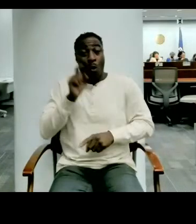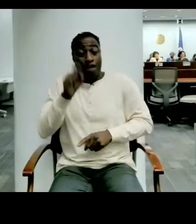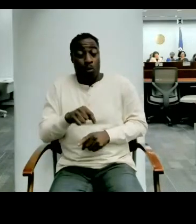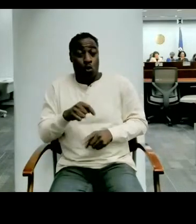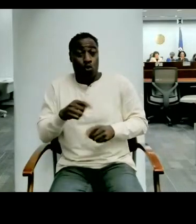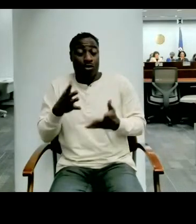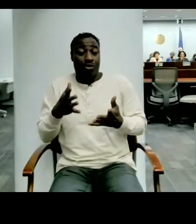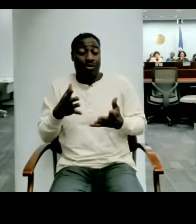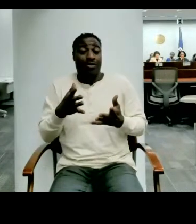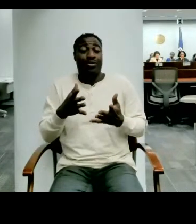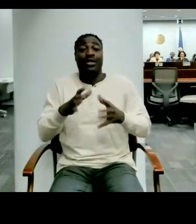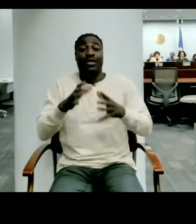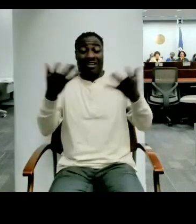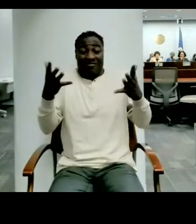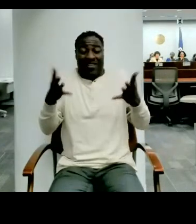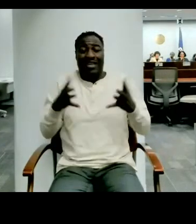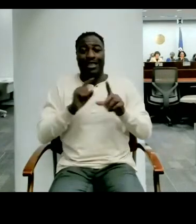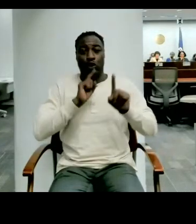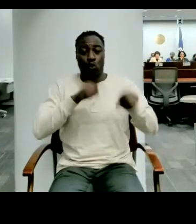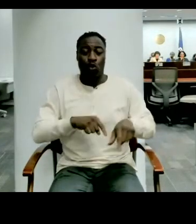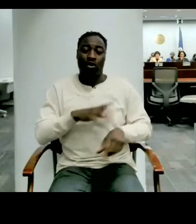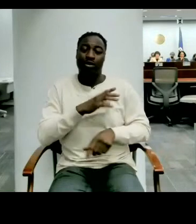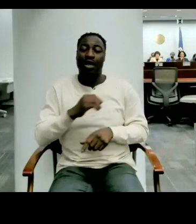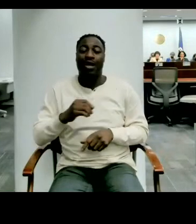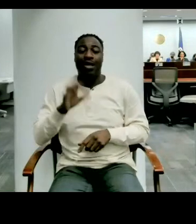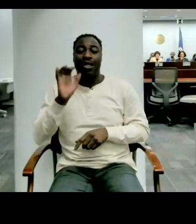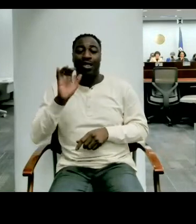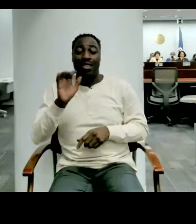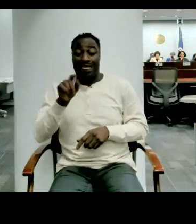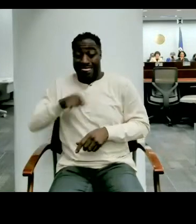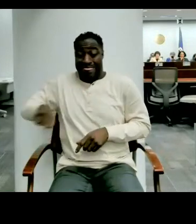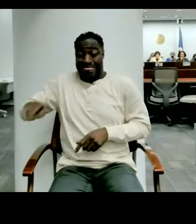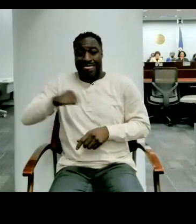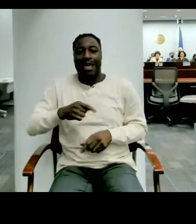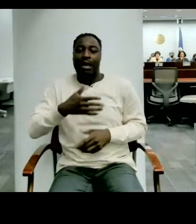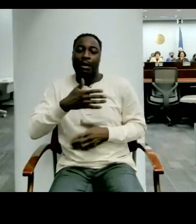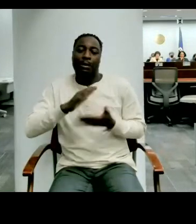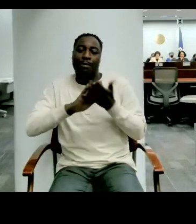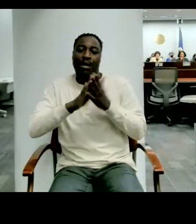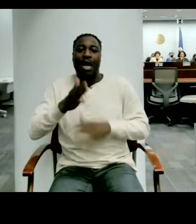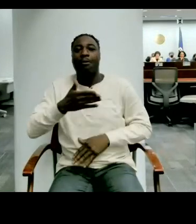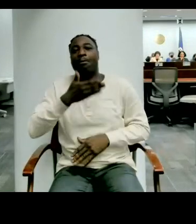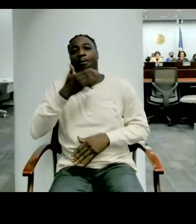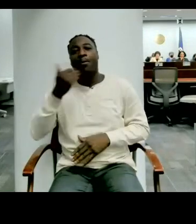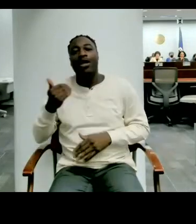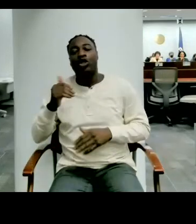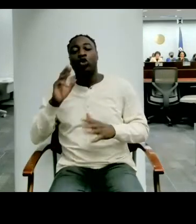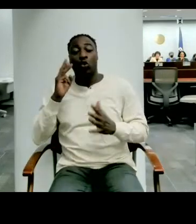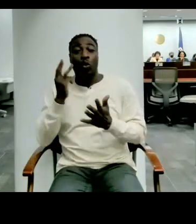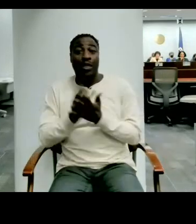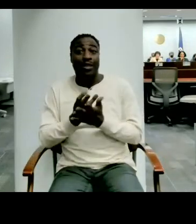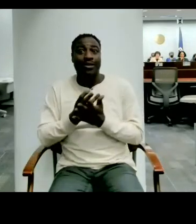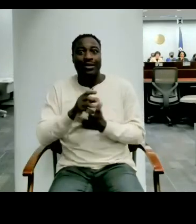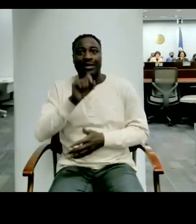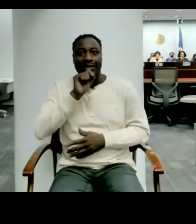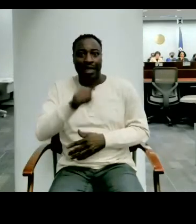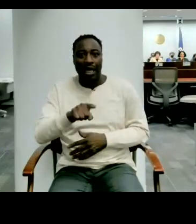and they became the best witnesses to blow the witness. I will say Chicago is very large Mexican